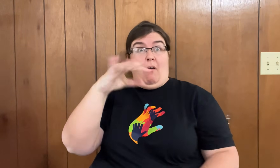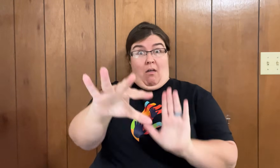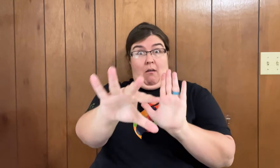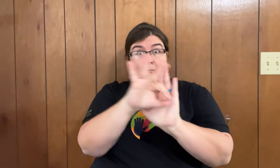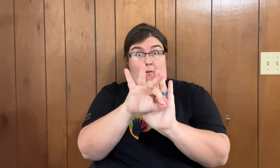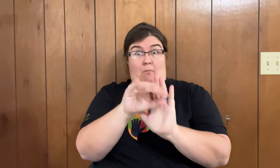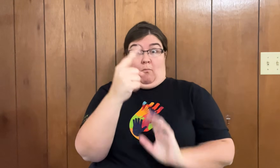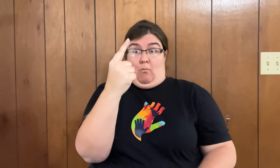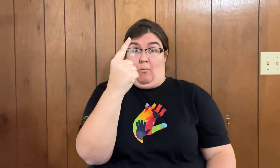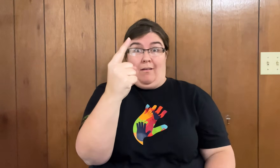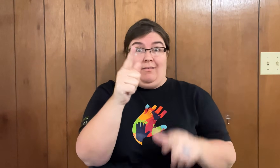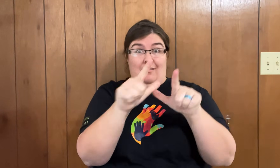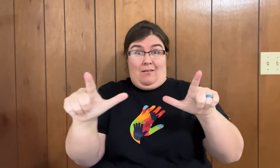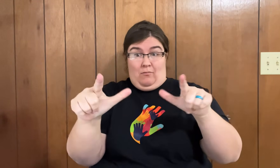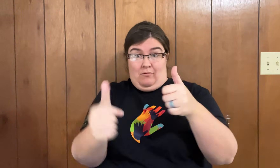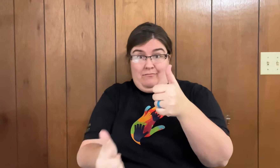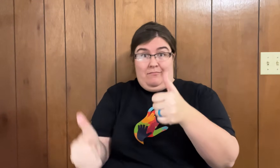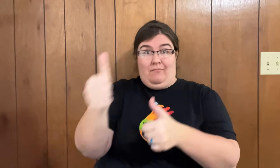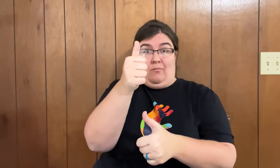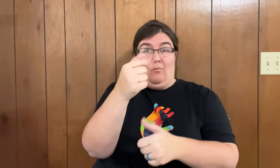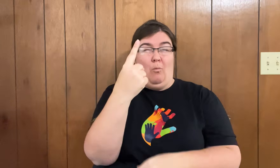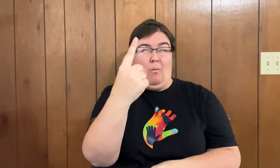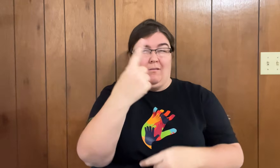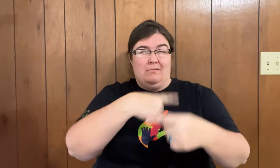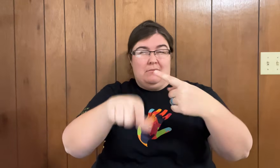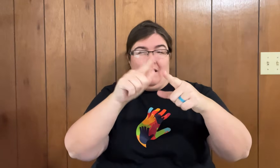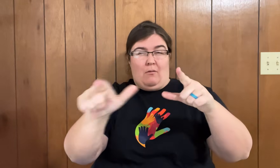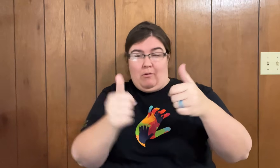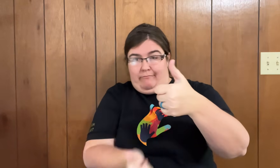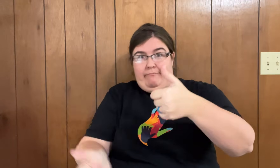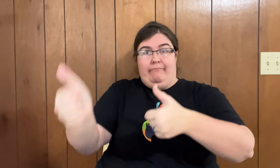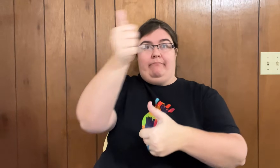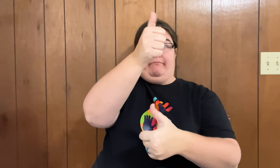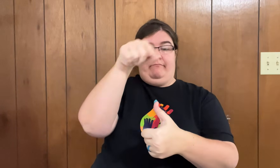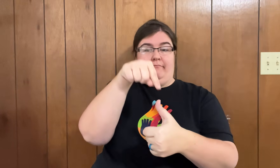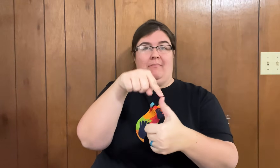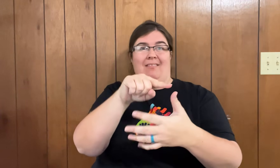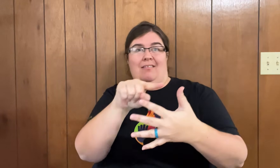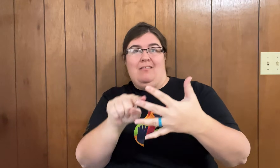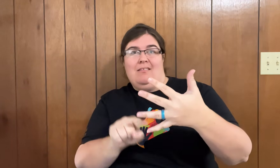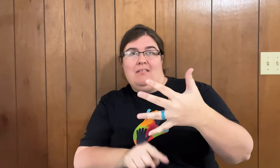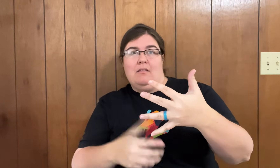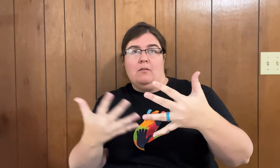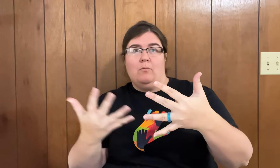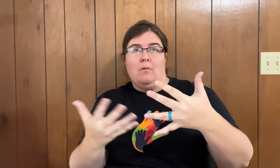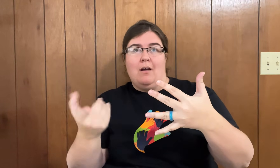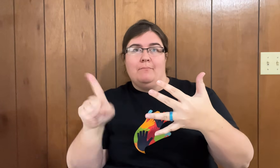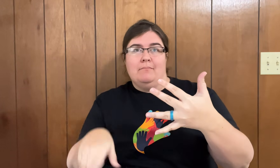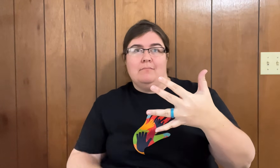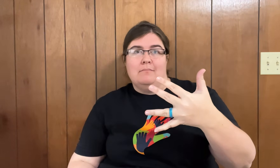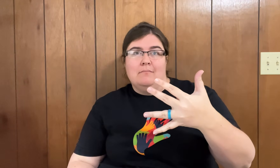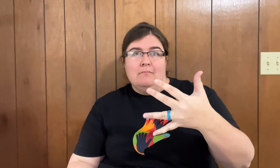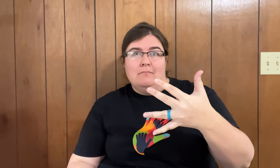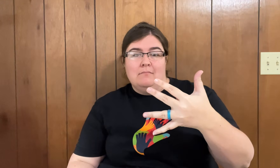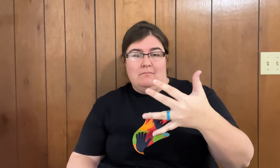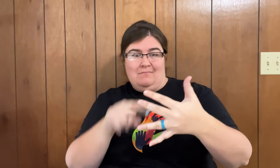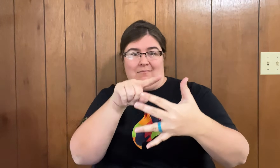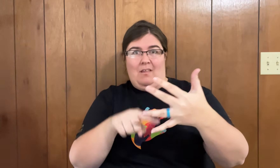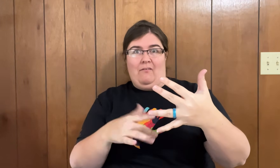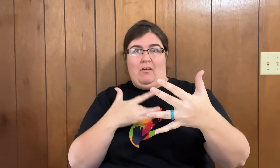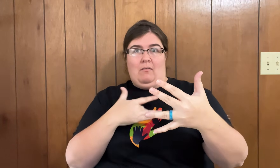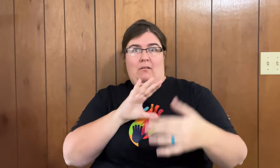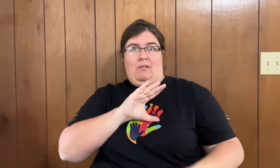if you choose one language, one sign language to be the main language, what happens to the others?